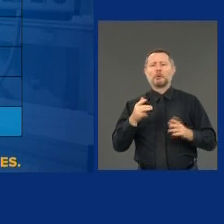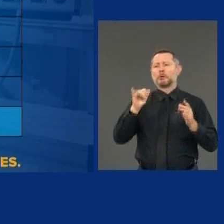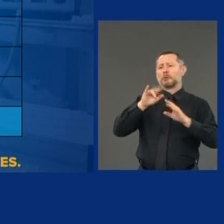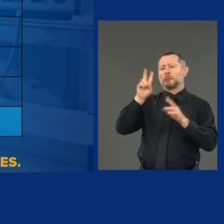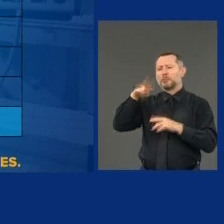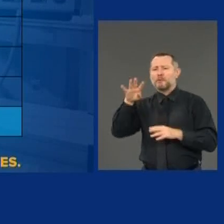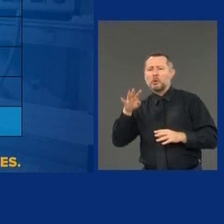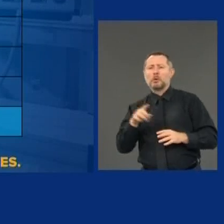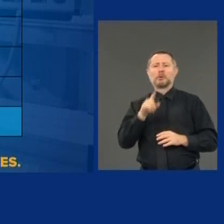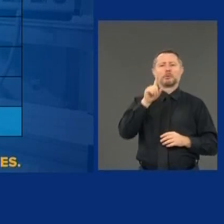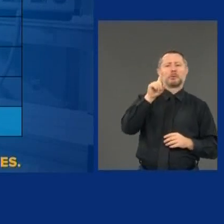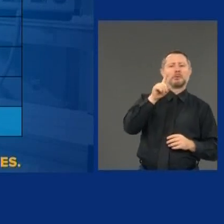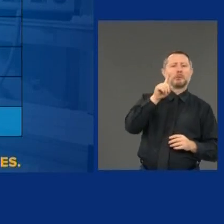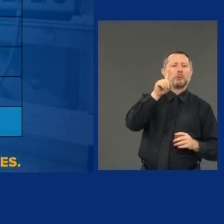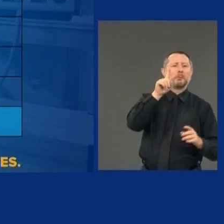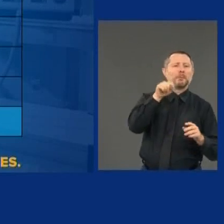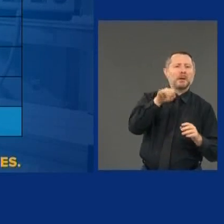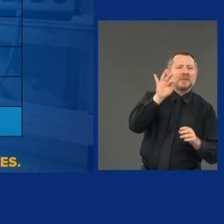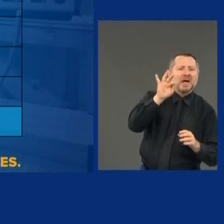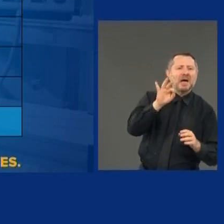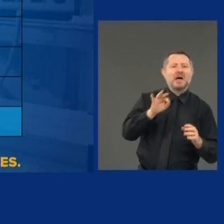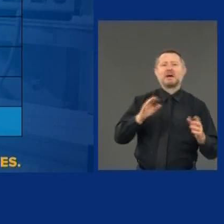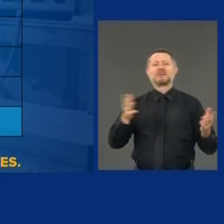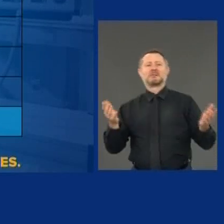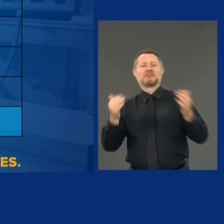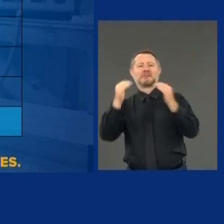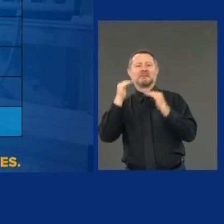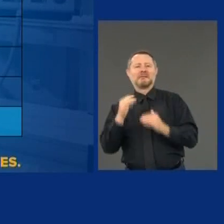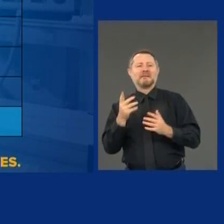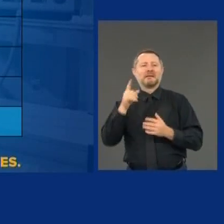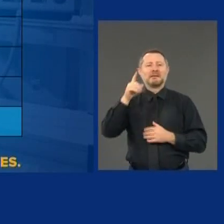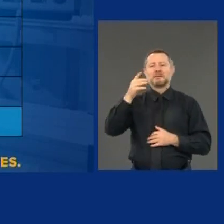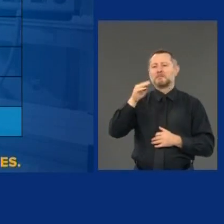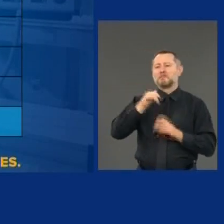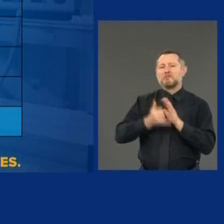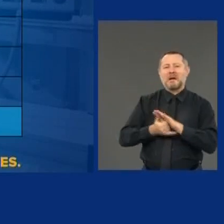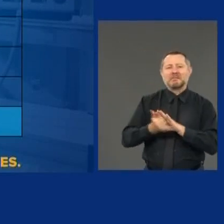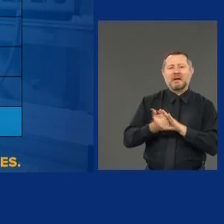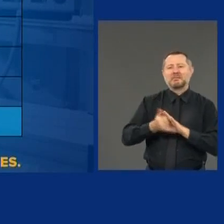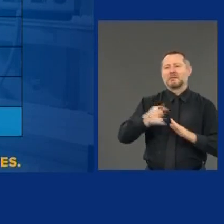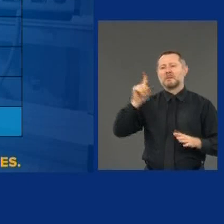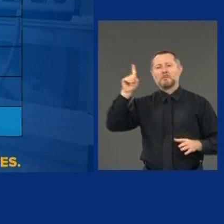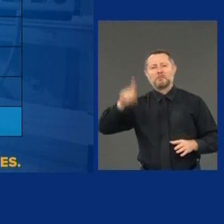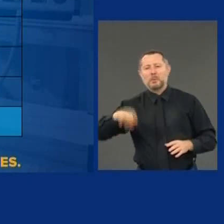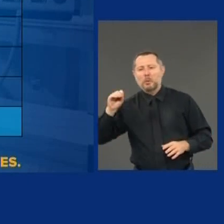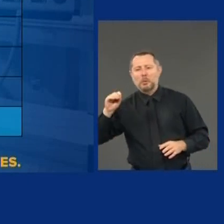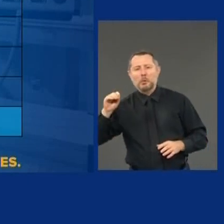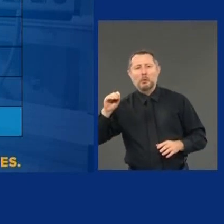WATCH THE TREND LINE. BRONX 23124.